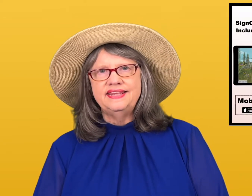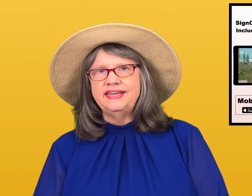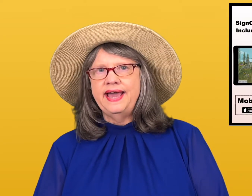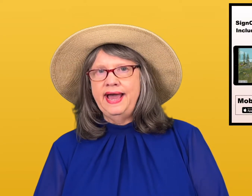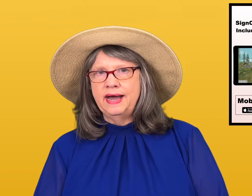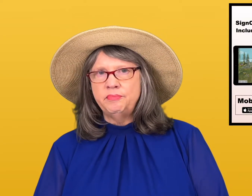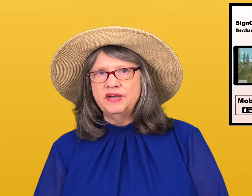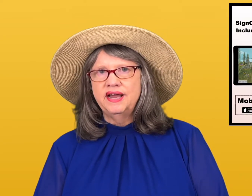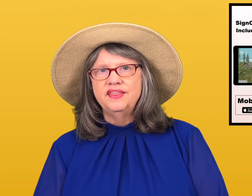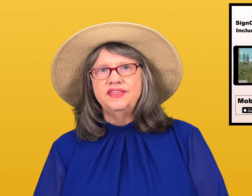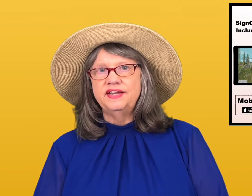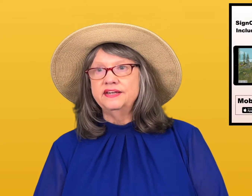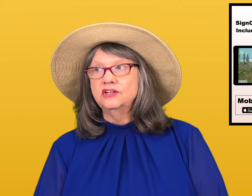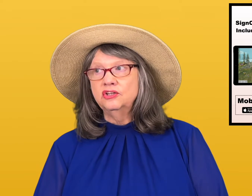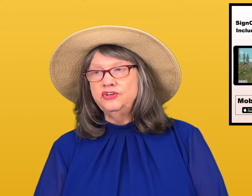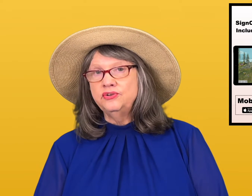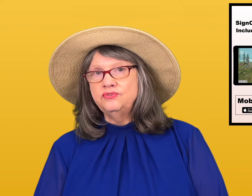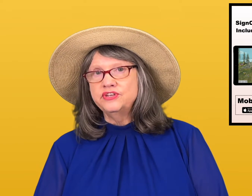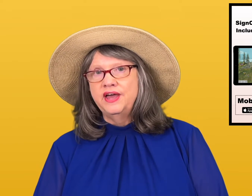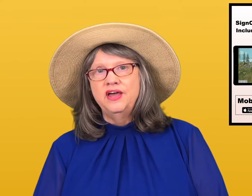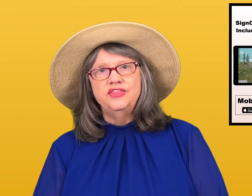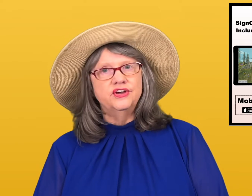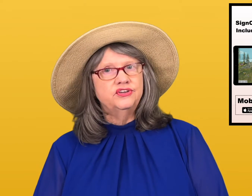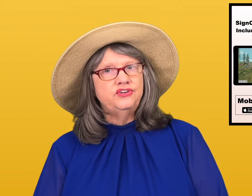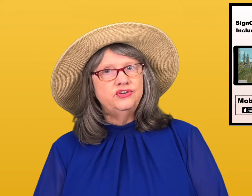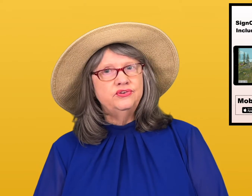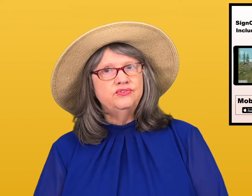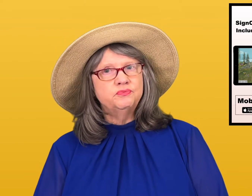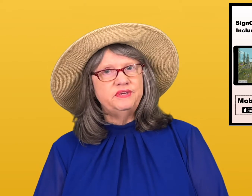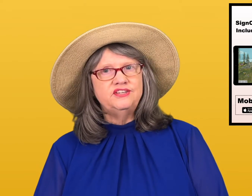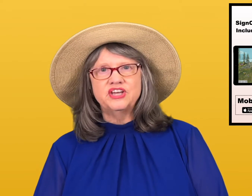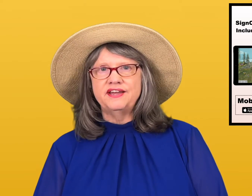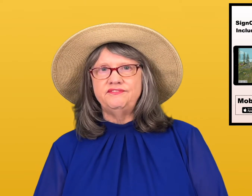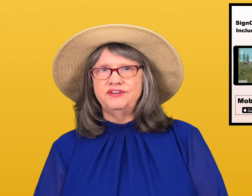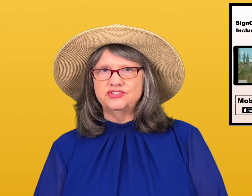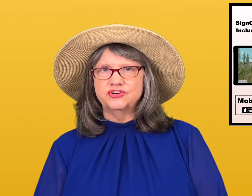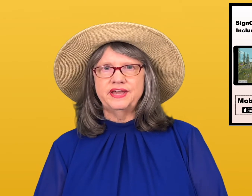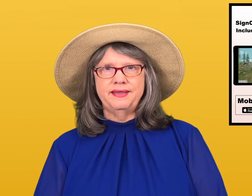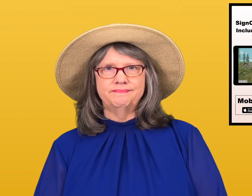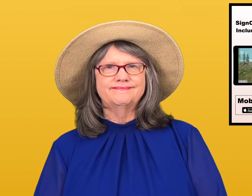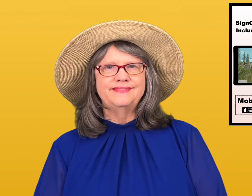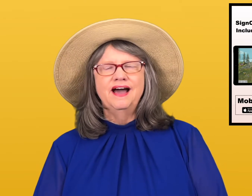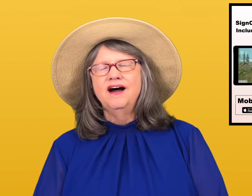the app that includes the Cued Speech Adventure Game.